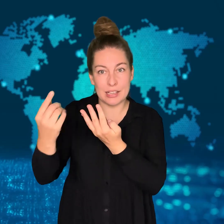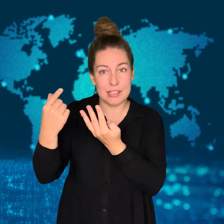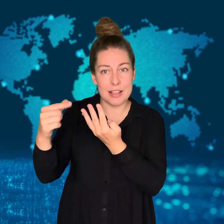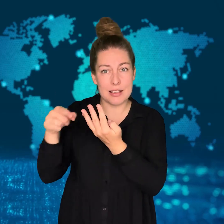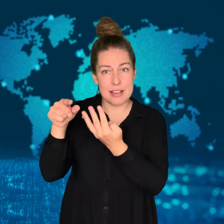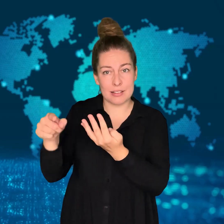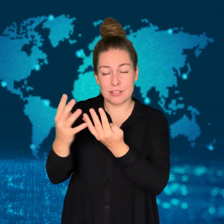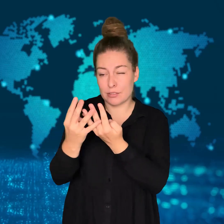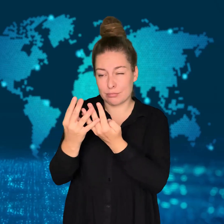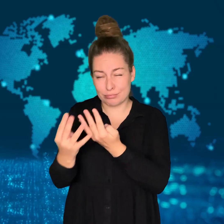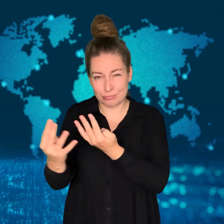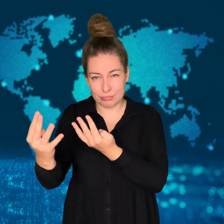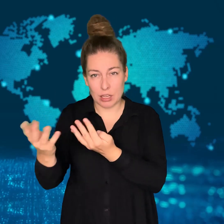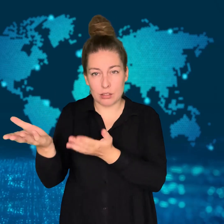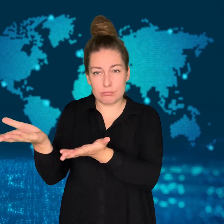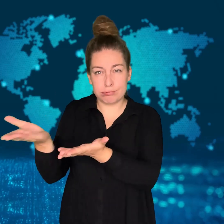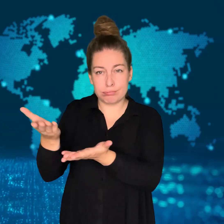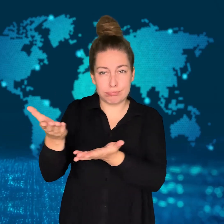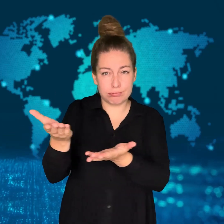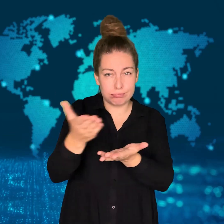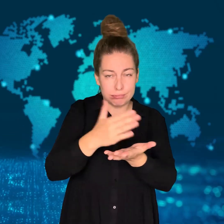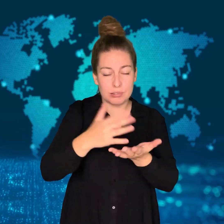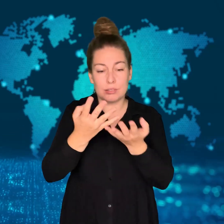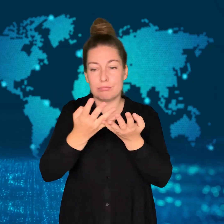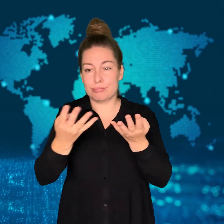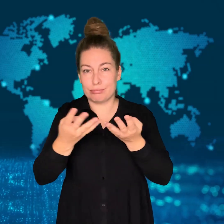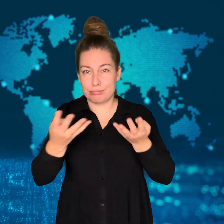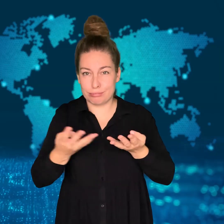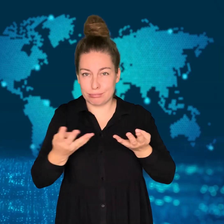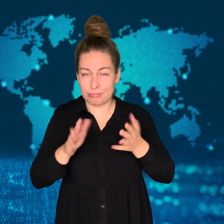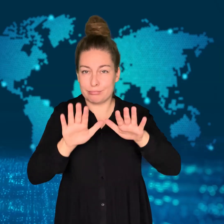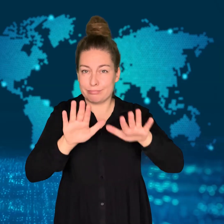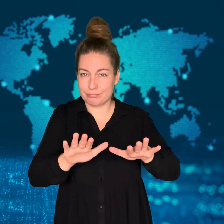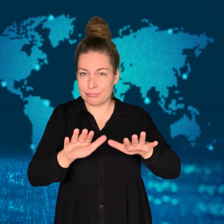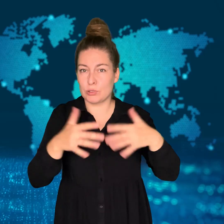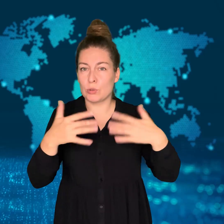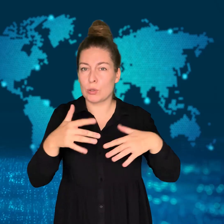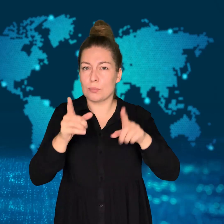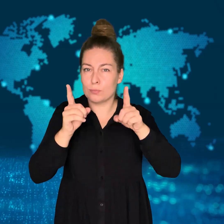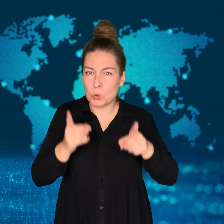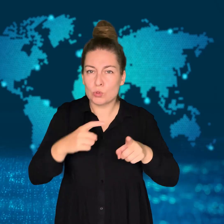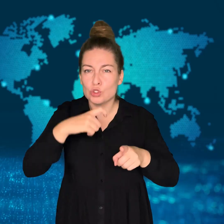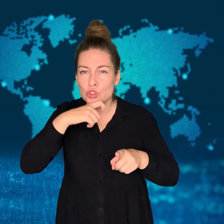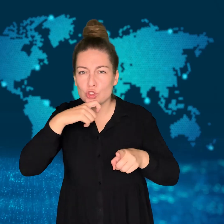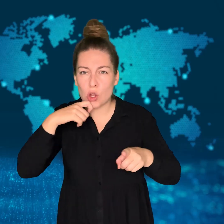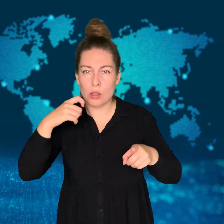a full day to make it pliable again.